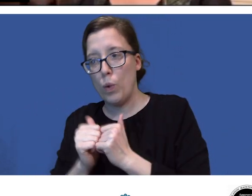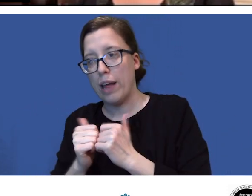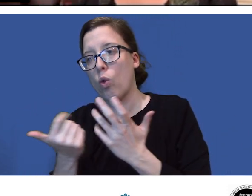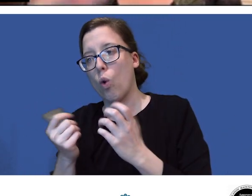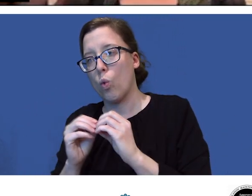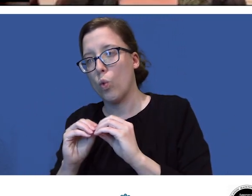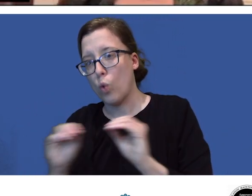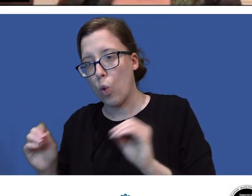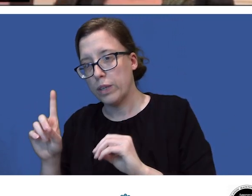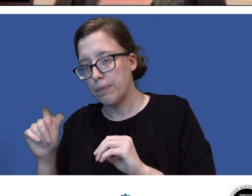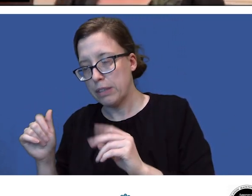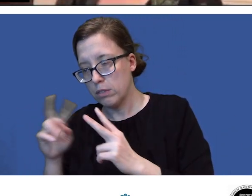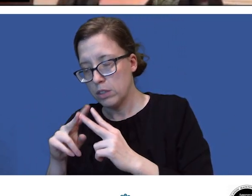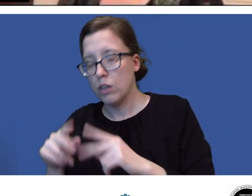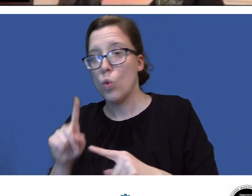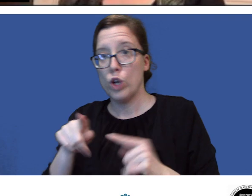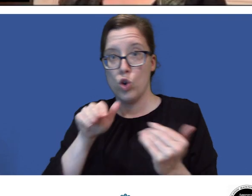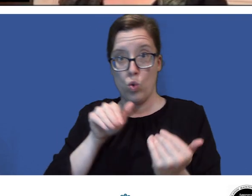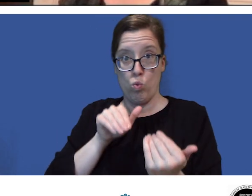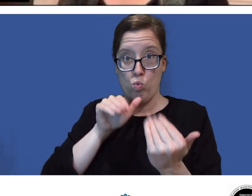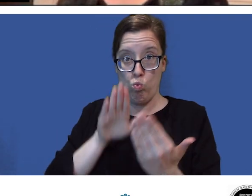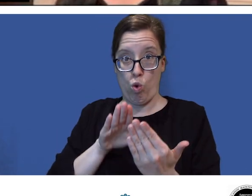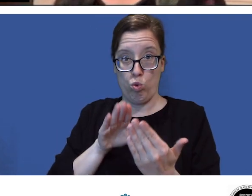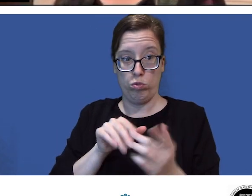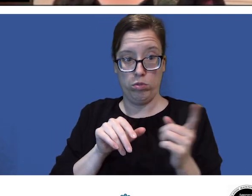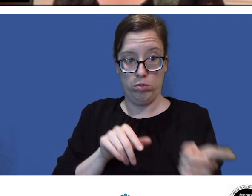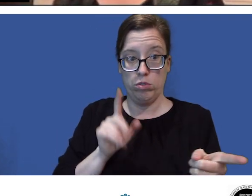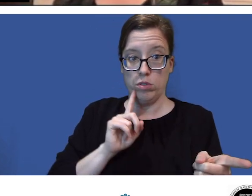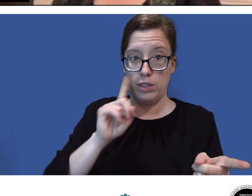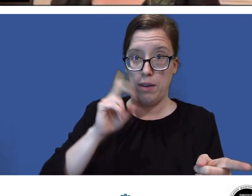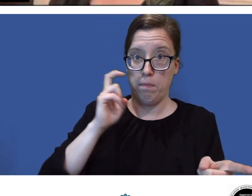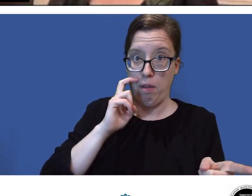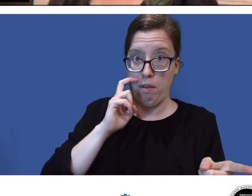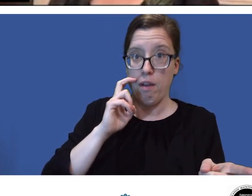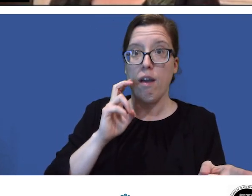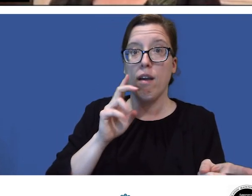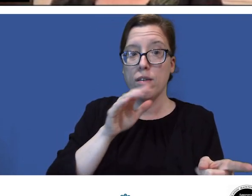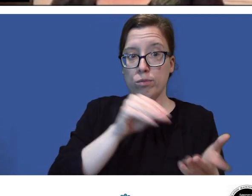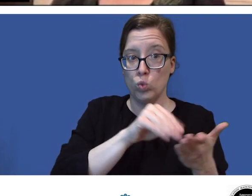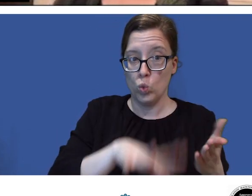both with and without disabilities. When you approach a learner with deafblindness,